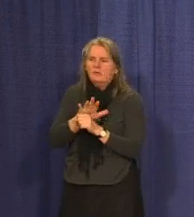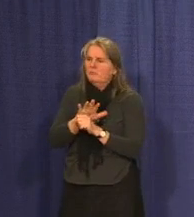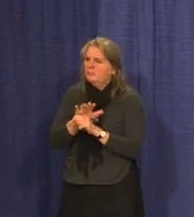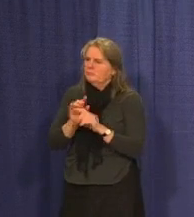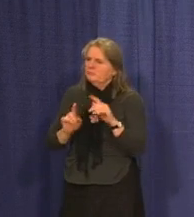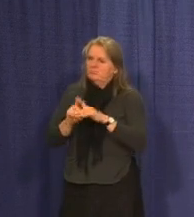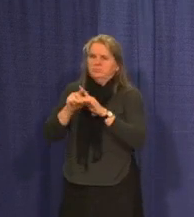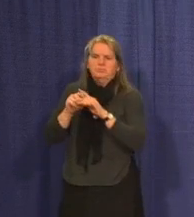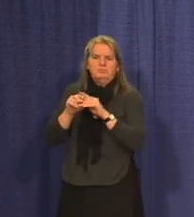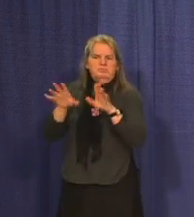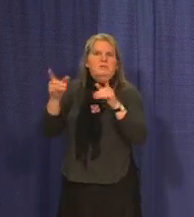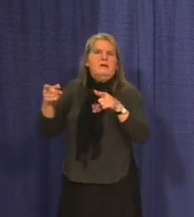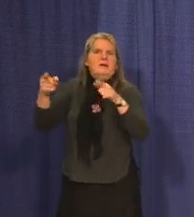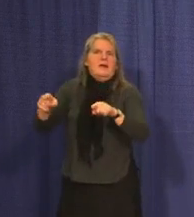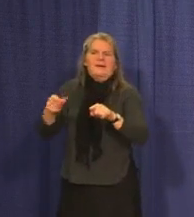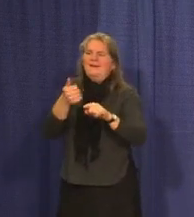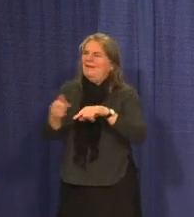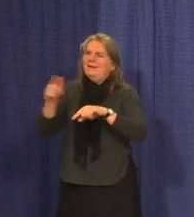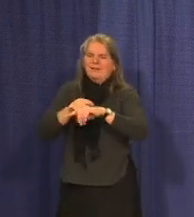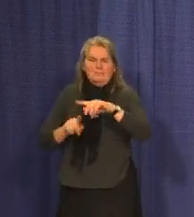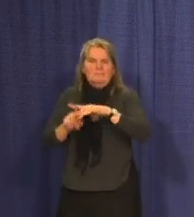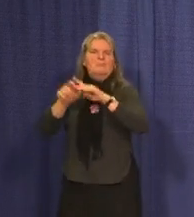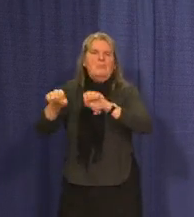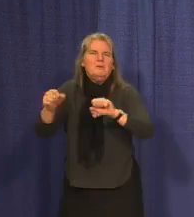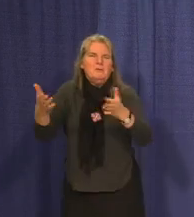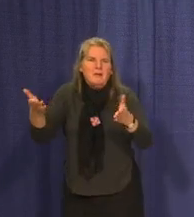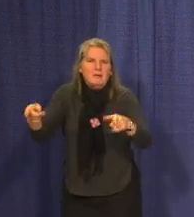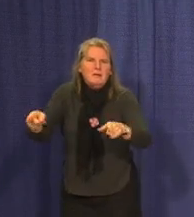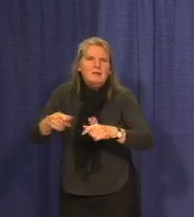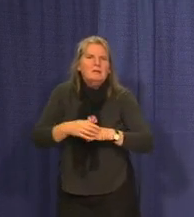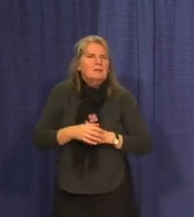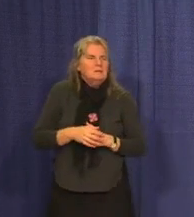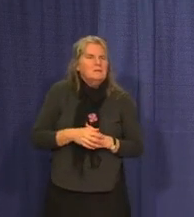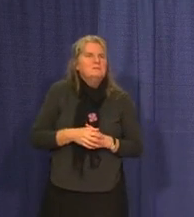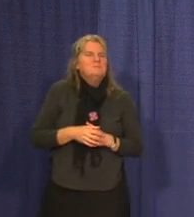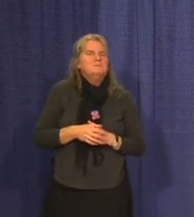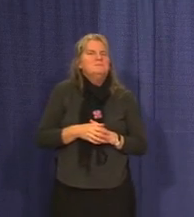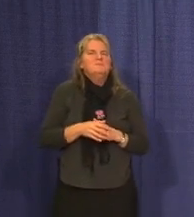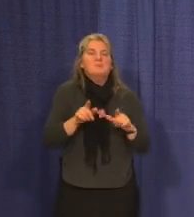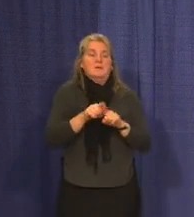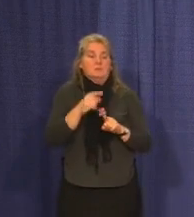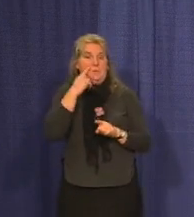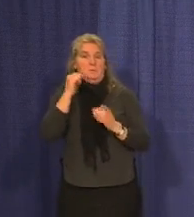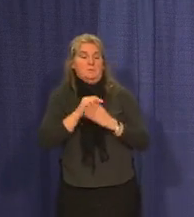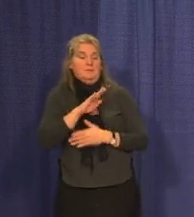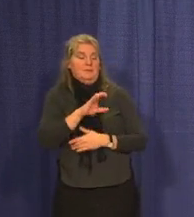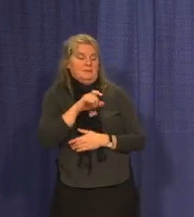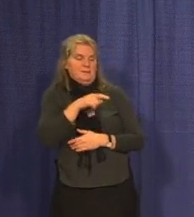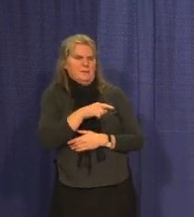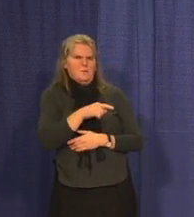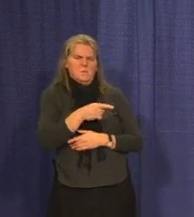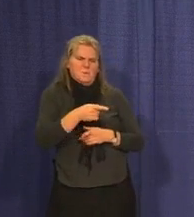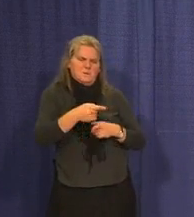remain to similar exposures to COVID that could occur at any time.